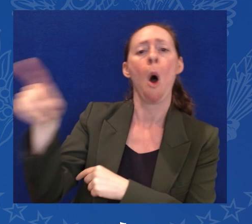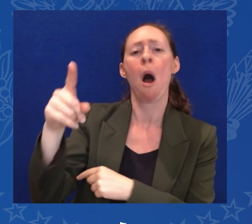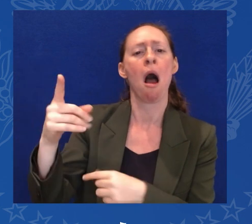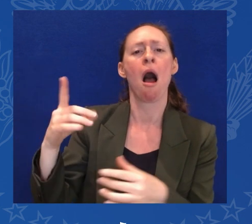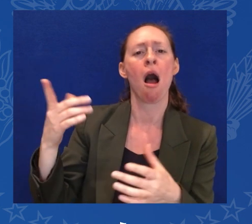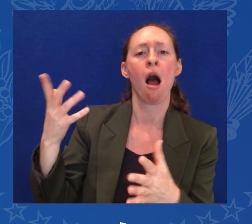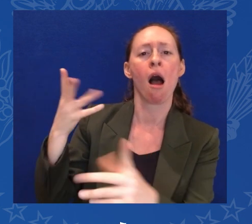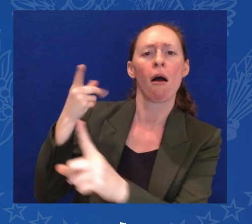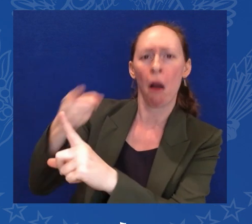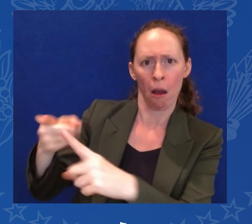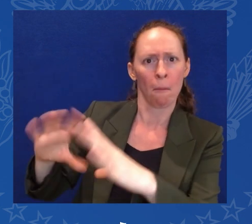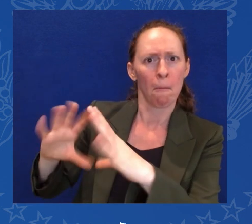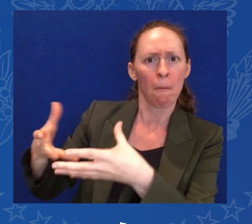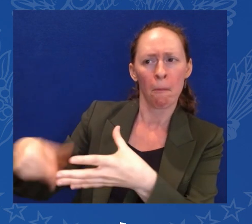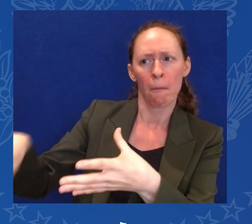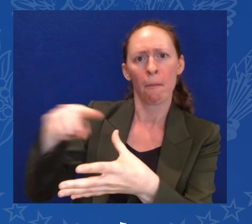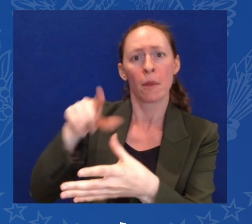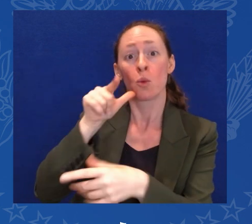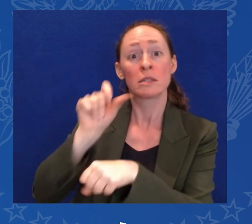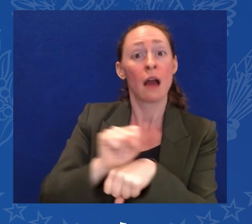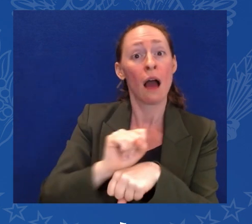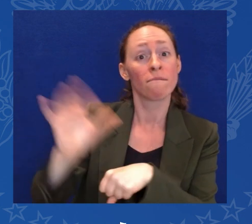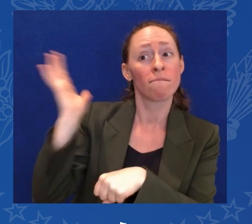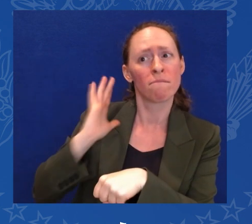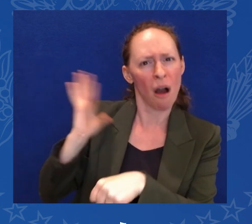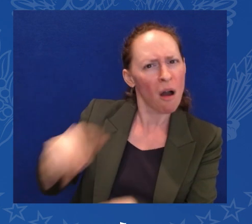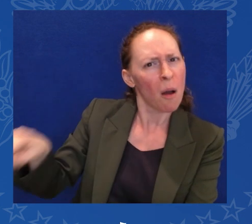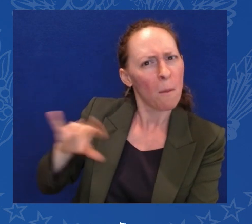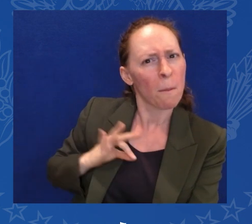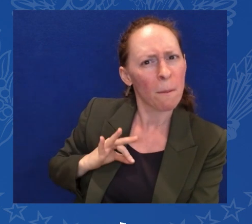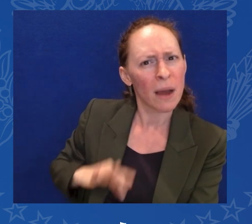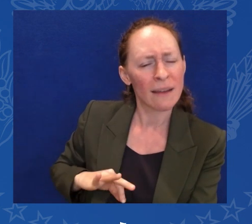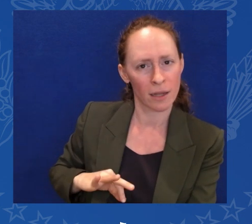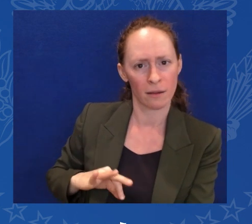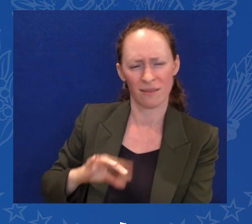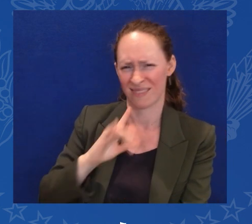who try to divide our nation with unnecessary debates.